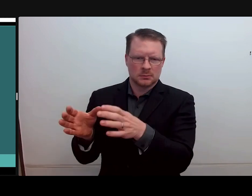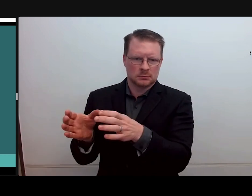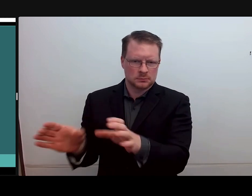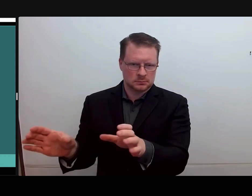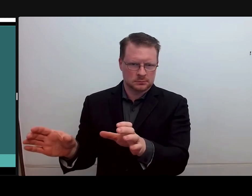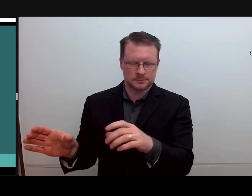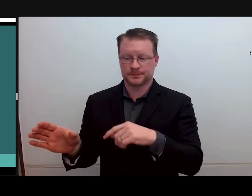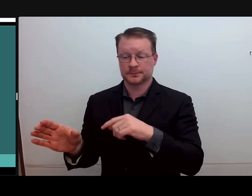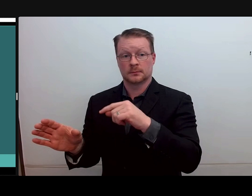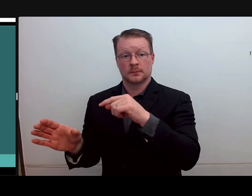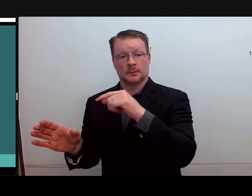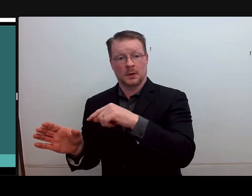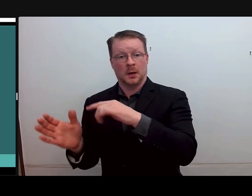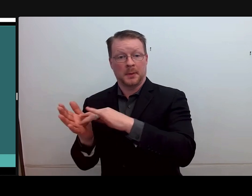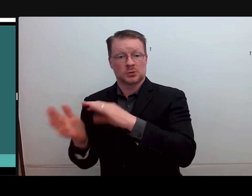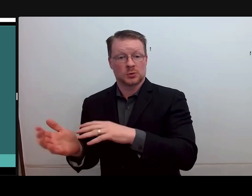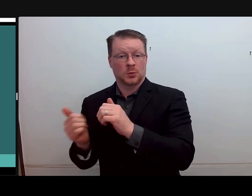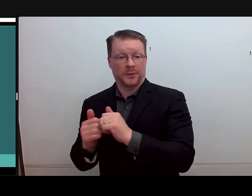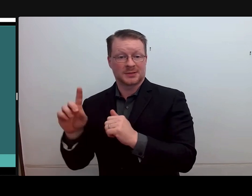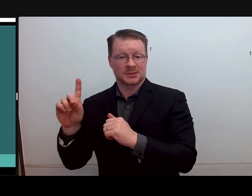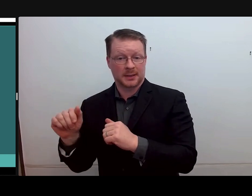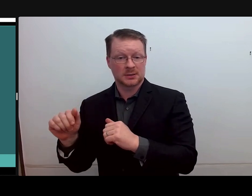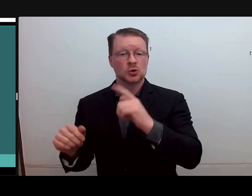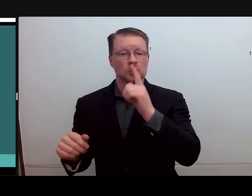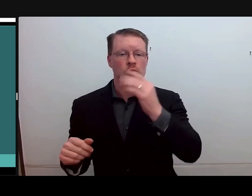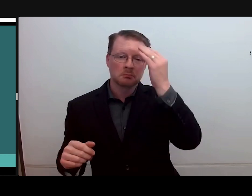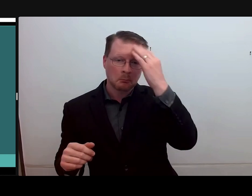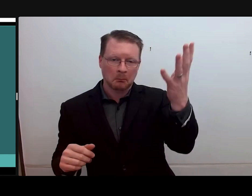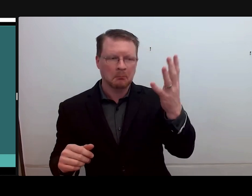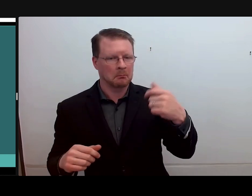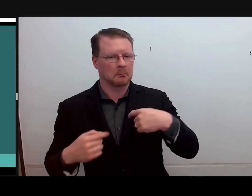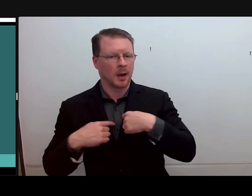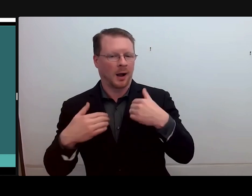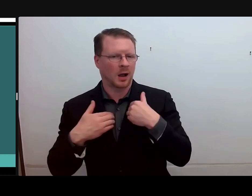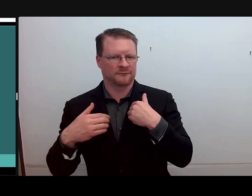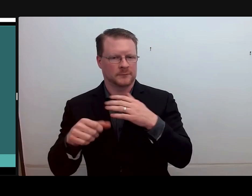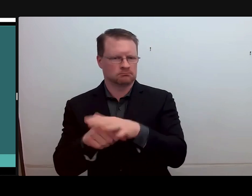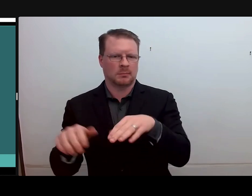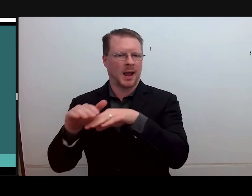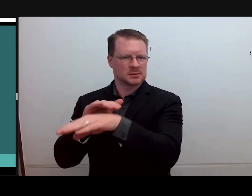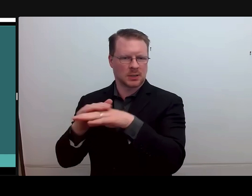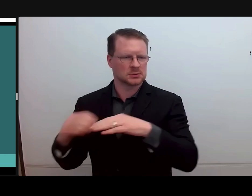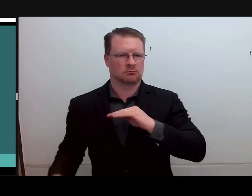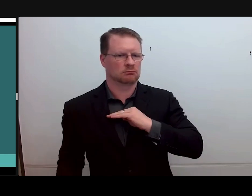when we look at students with disabilities, they are further subdivided, medical students with disabilities who have disclosed to their program